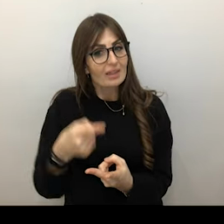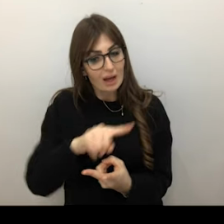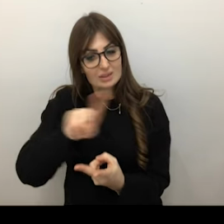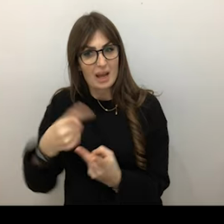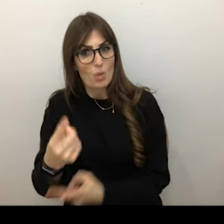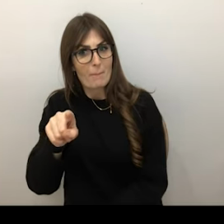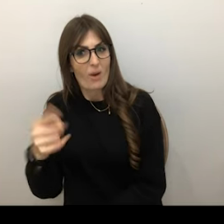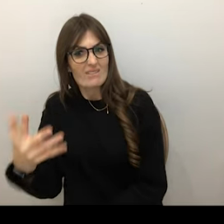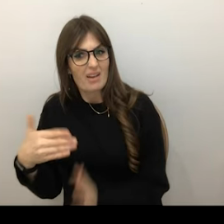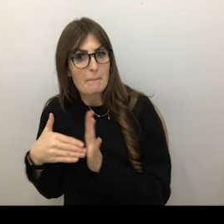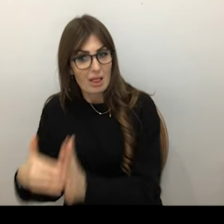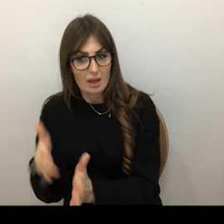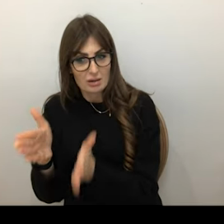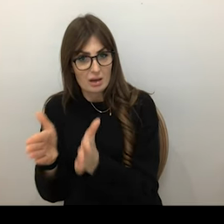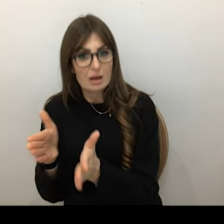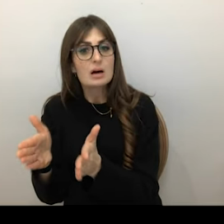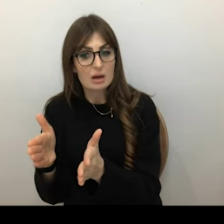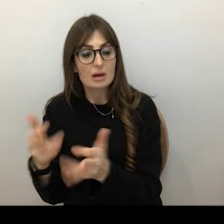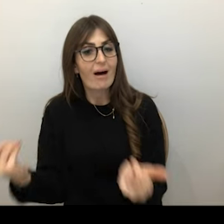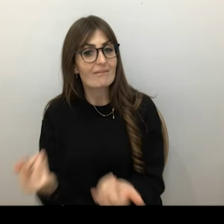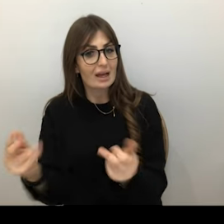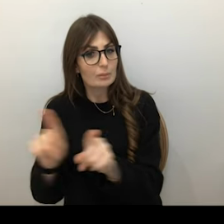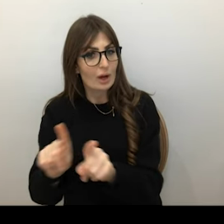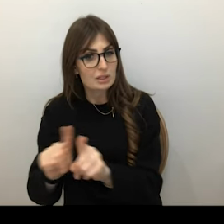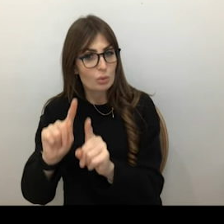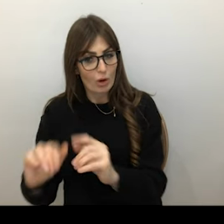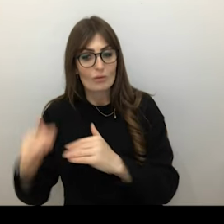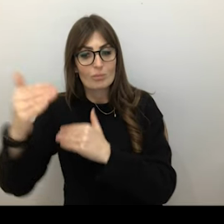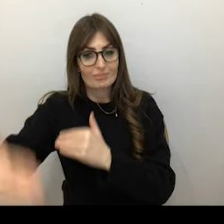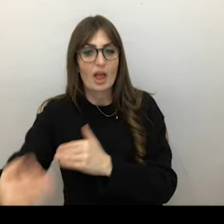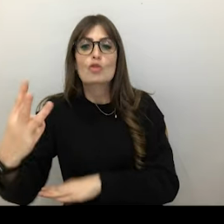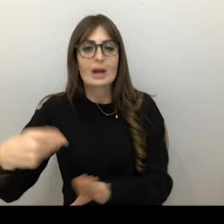and $1.5 million is available for up to three years.